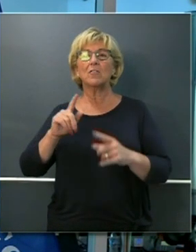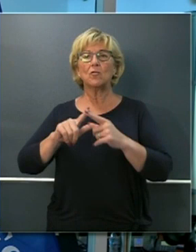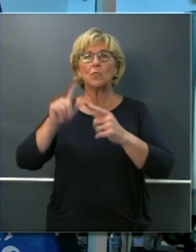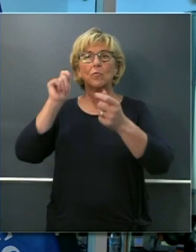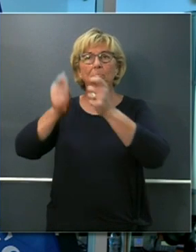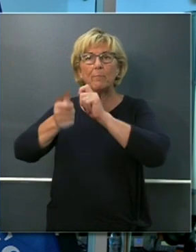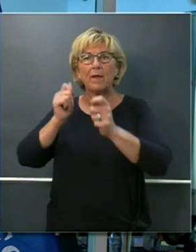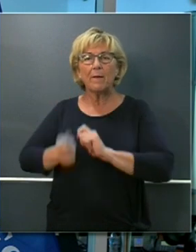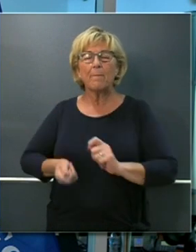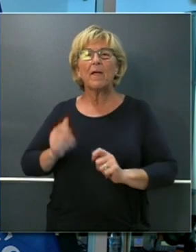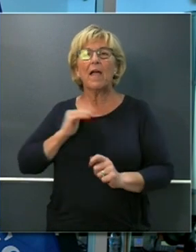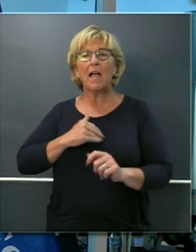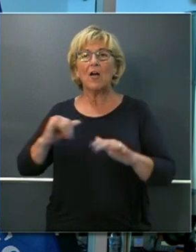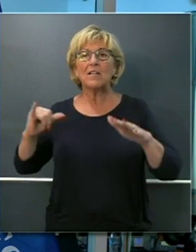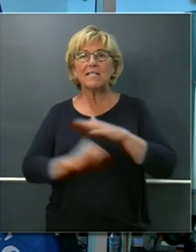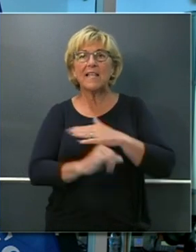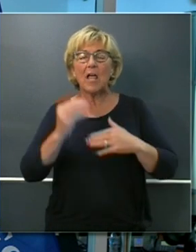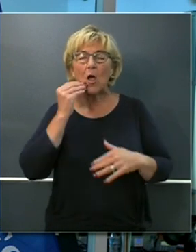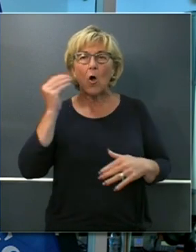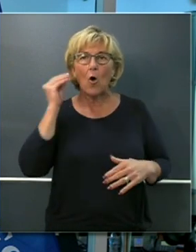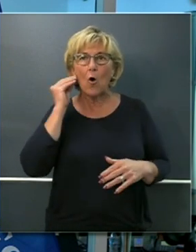THAT EVERYTHING THAT WE DO WILL